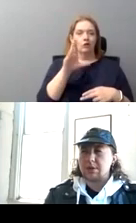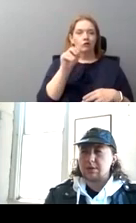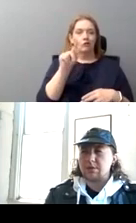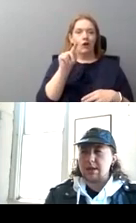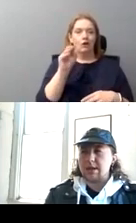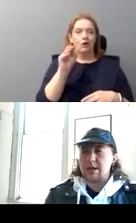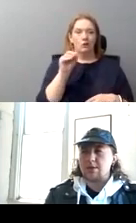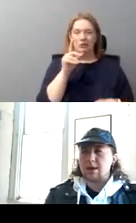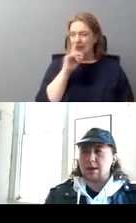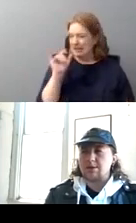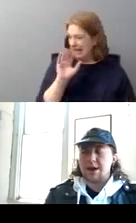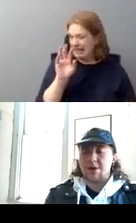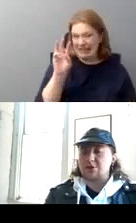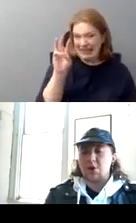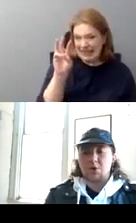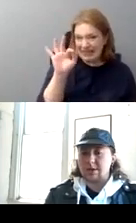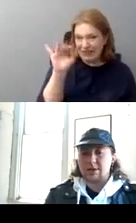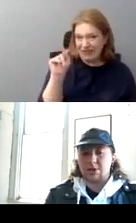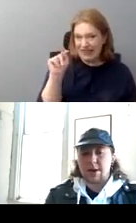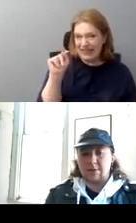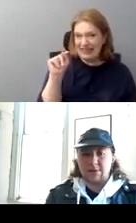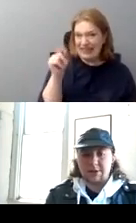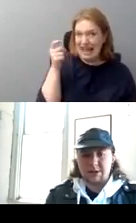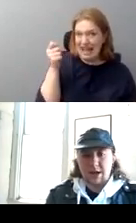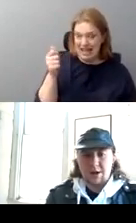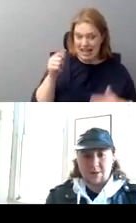six feet down there that he dug out, totally undermined the foundation of the house.